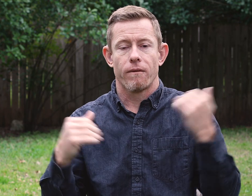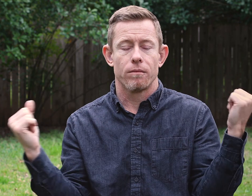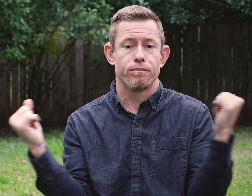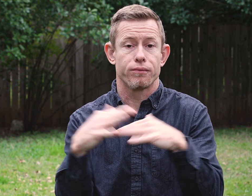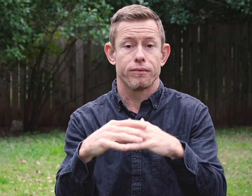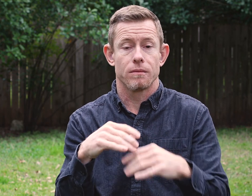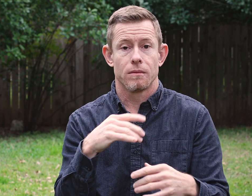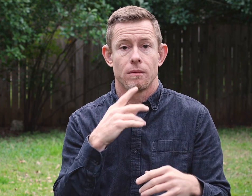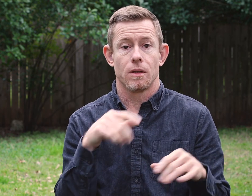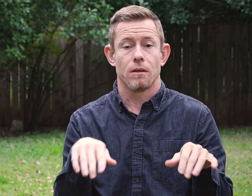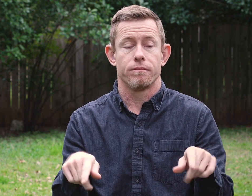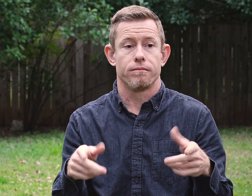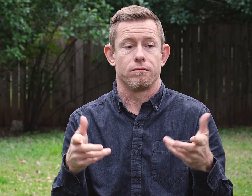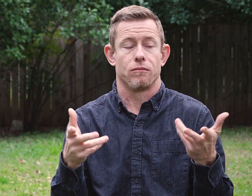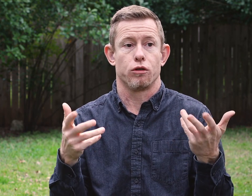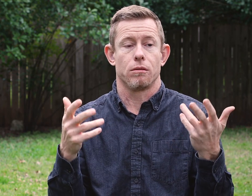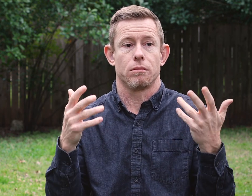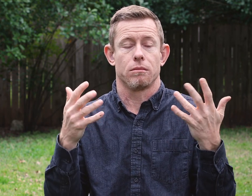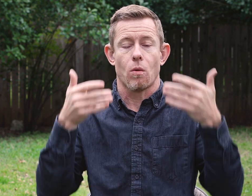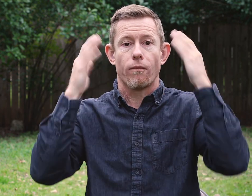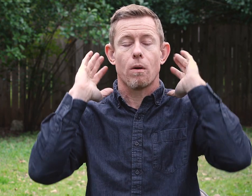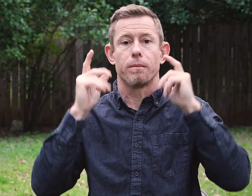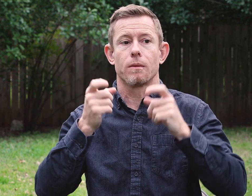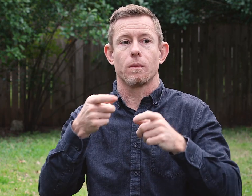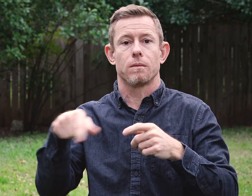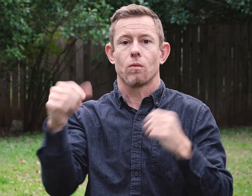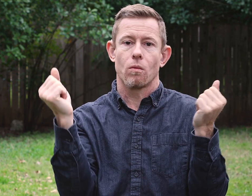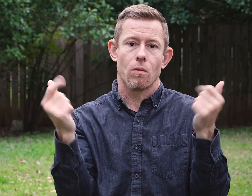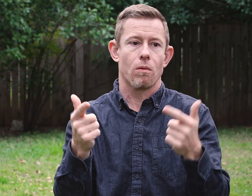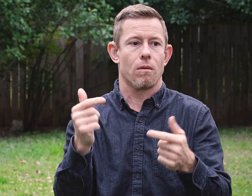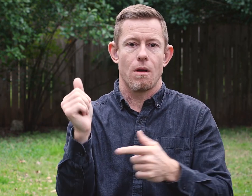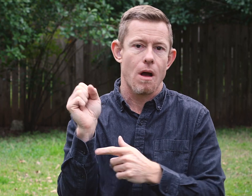All of the other campers began trickling in, arriving at camp and I was overwhelmed.